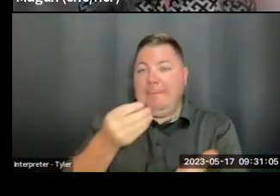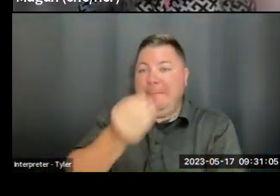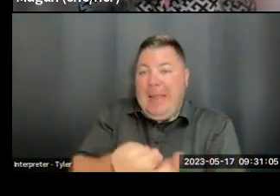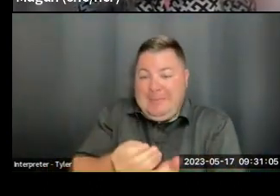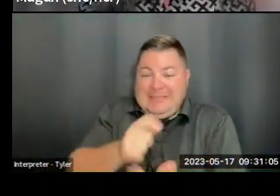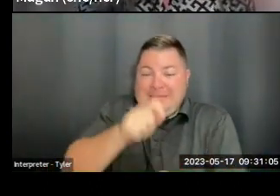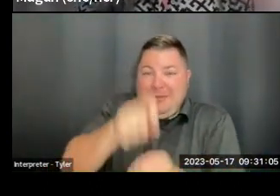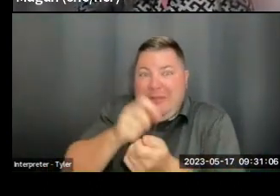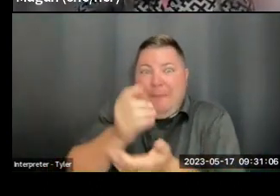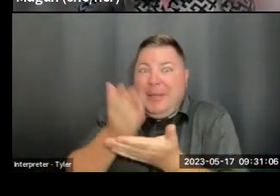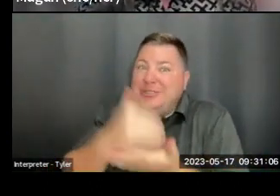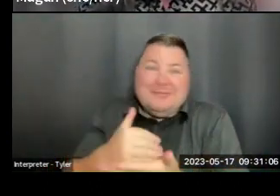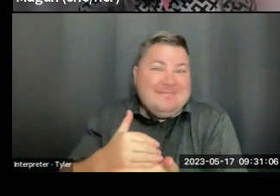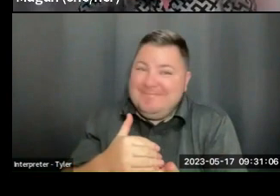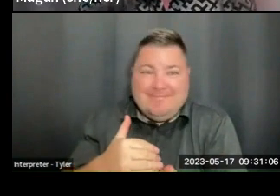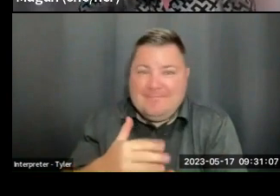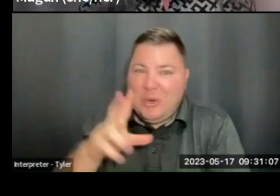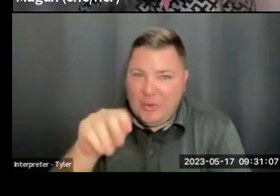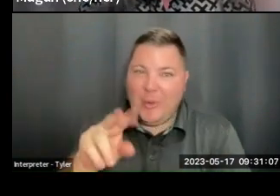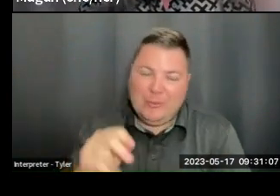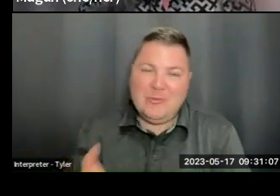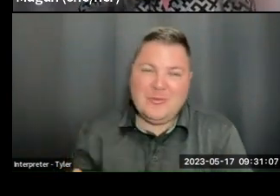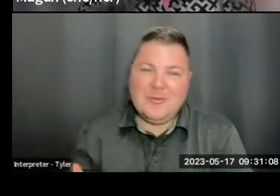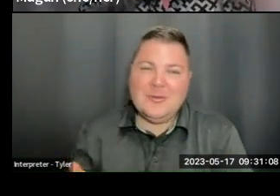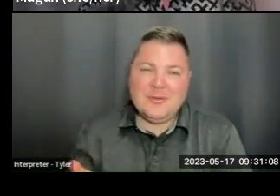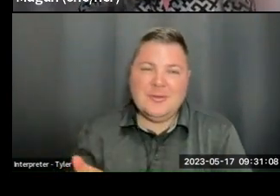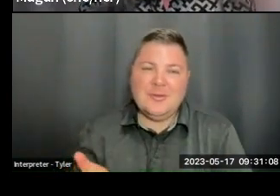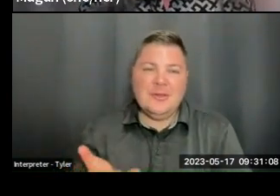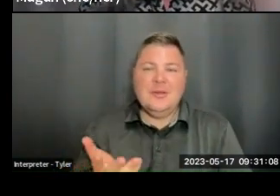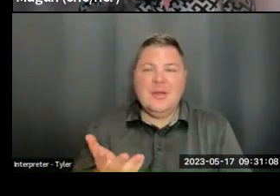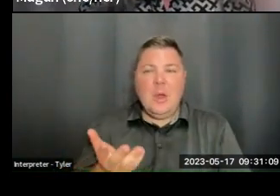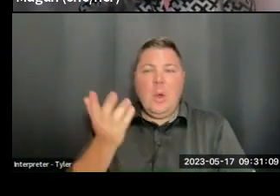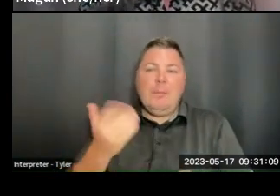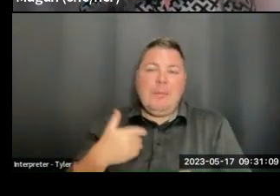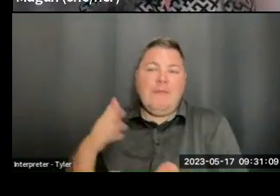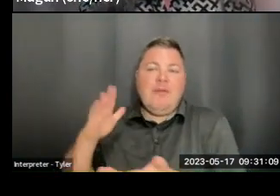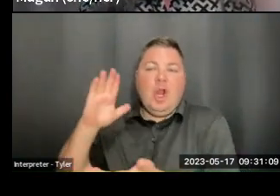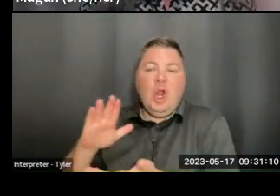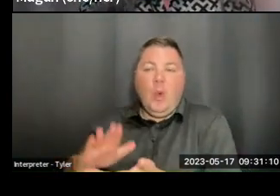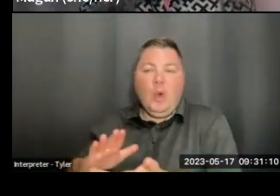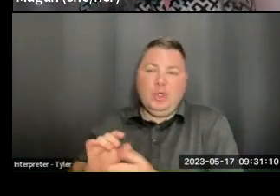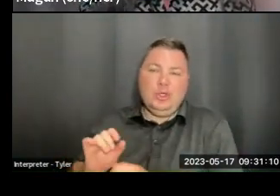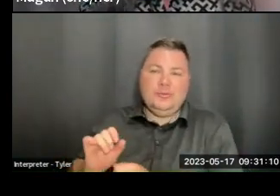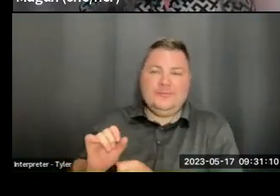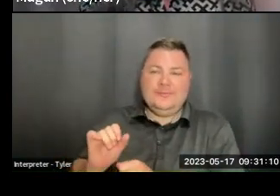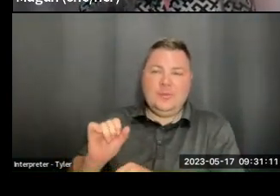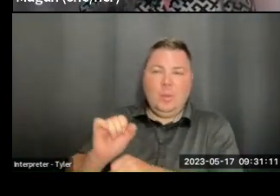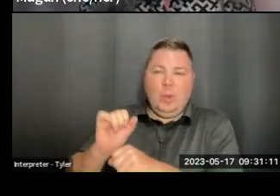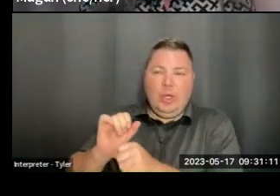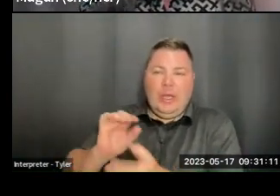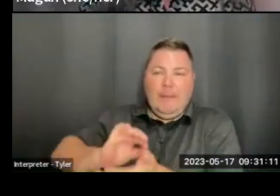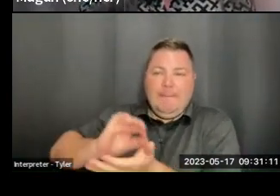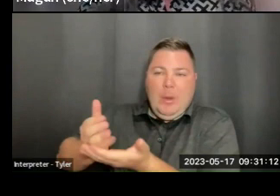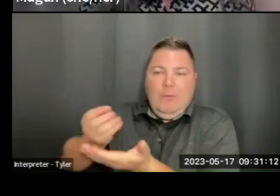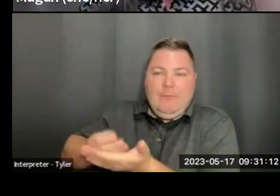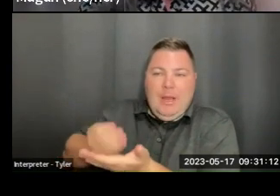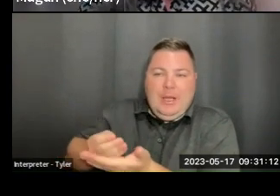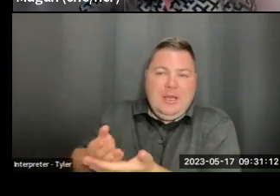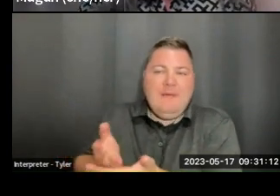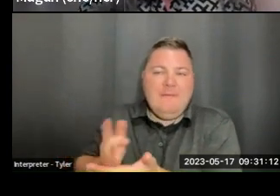You may not have the money specifically budgeted for it, or you